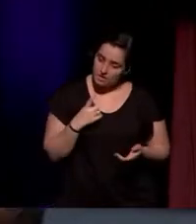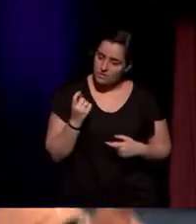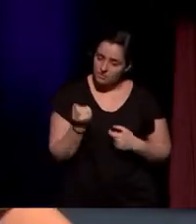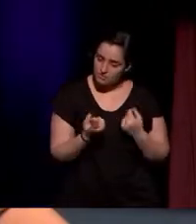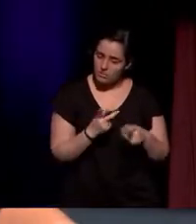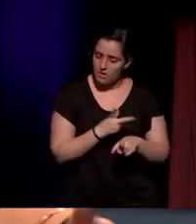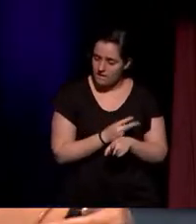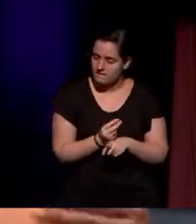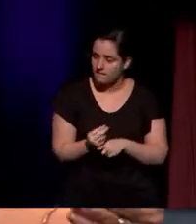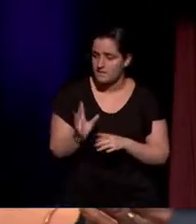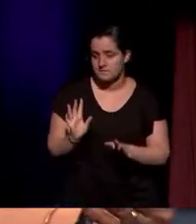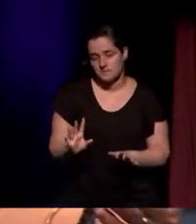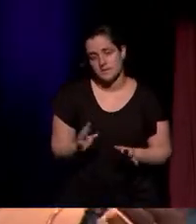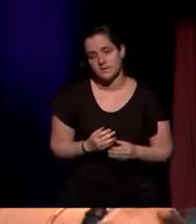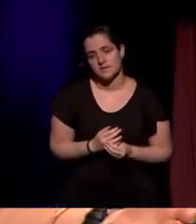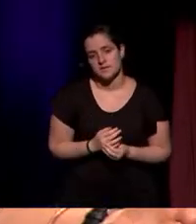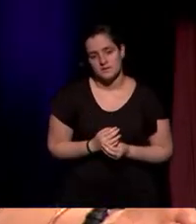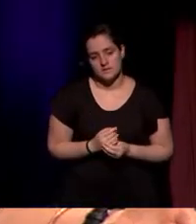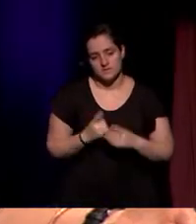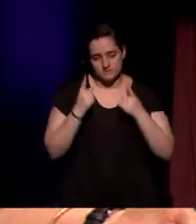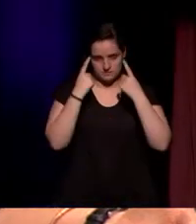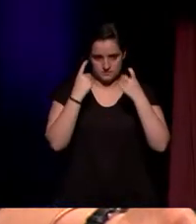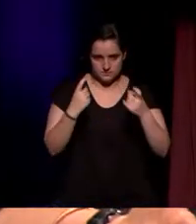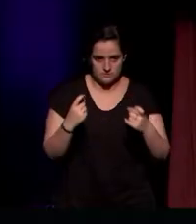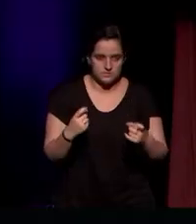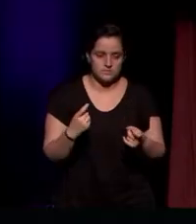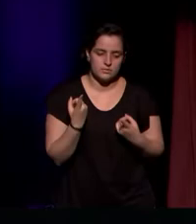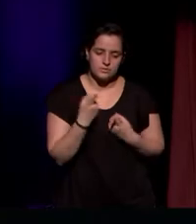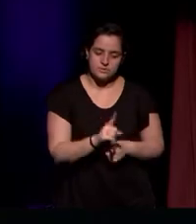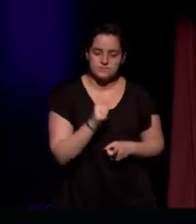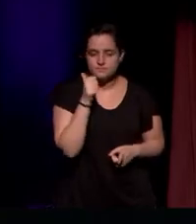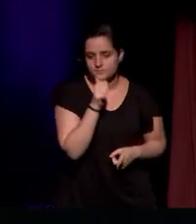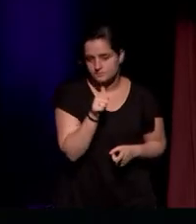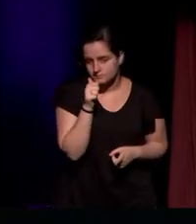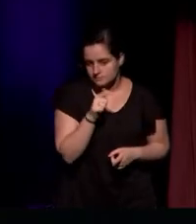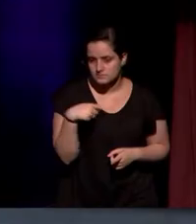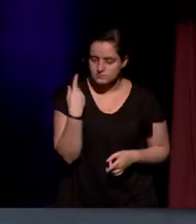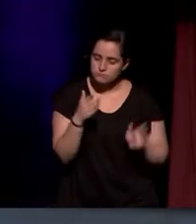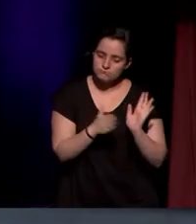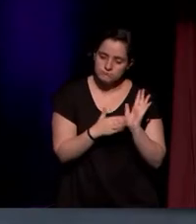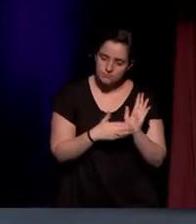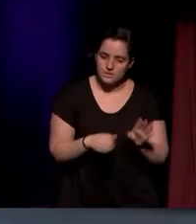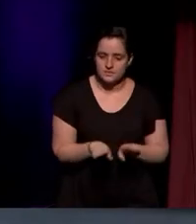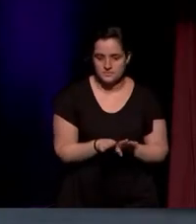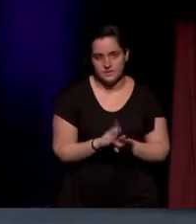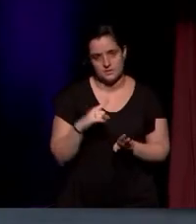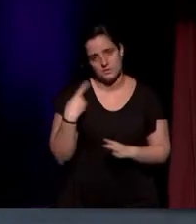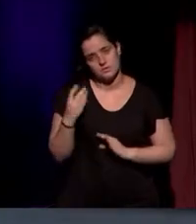the Domestic Violence Act Practiced against Women, which has been proposed by us, organizations,